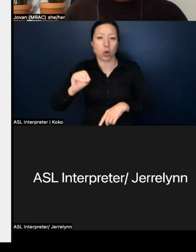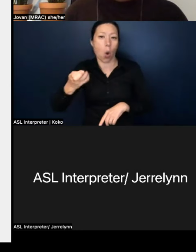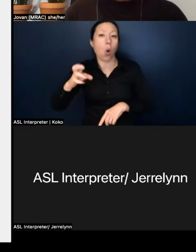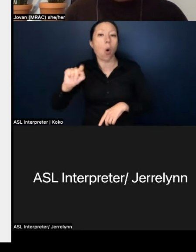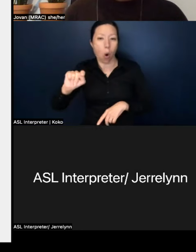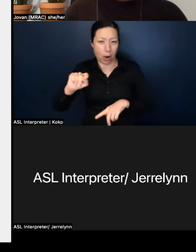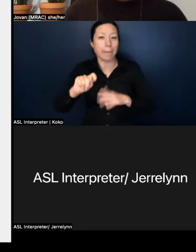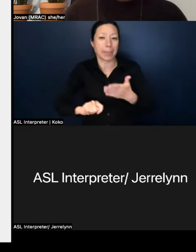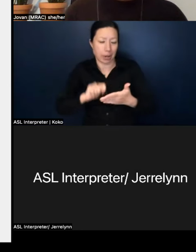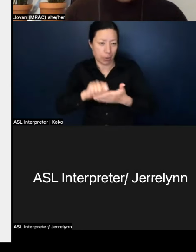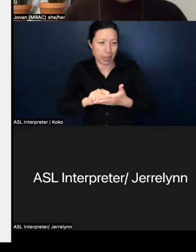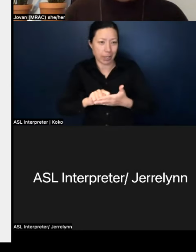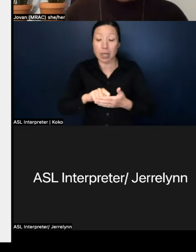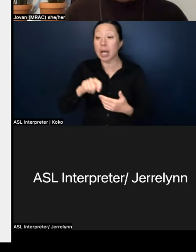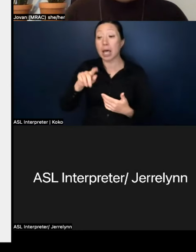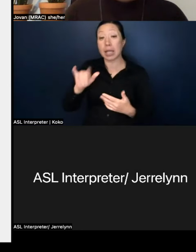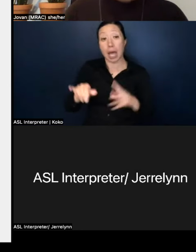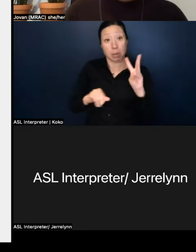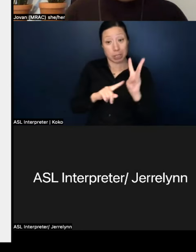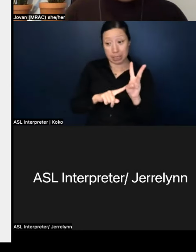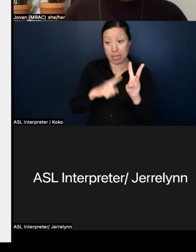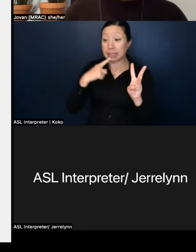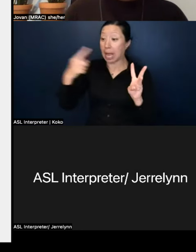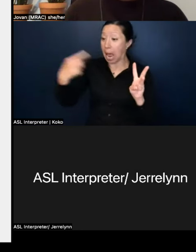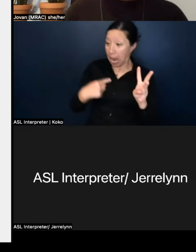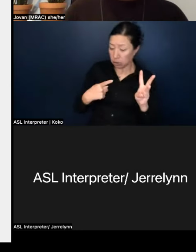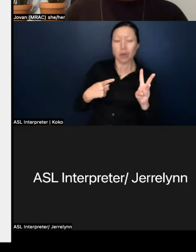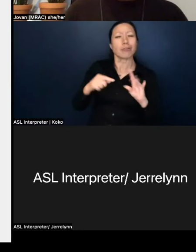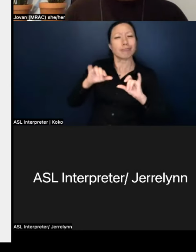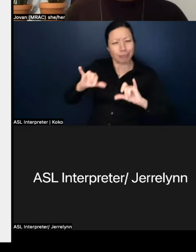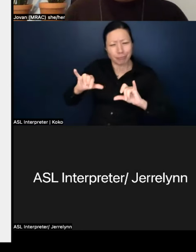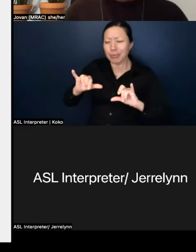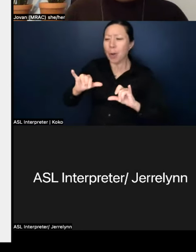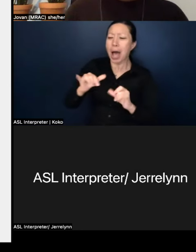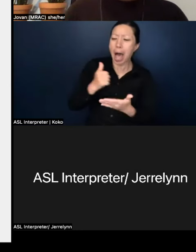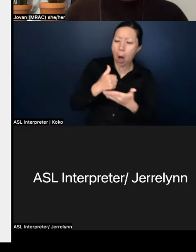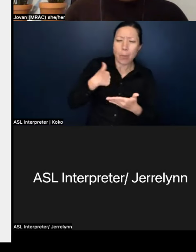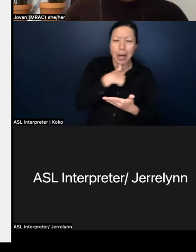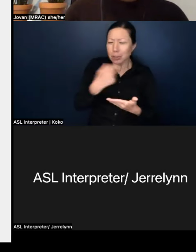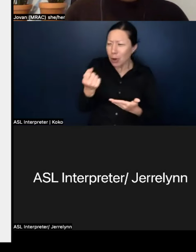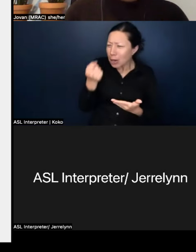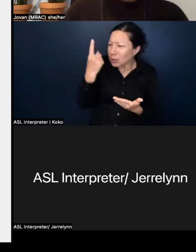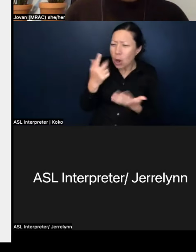determine what types of resources you might be interested, or what might be useful if you're chosen for the cohort.